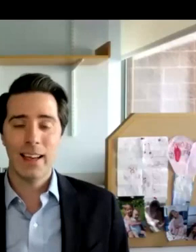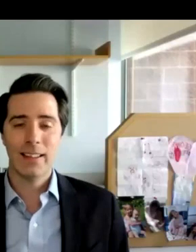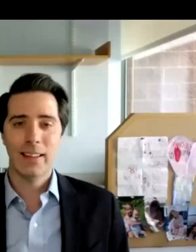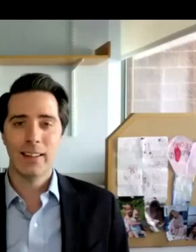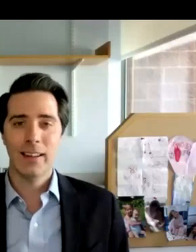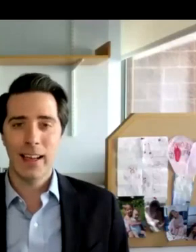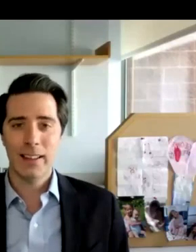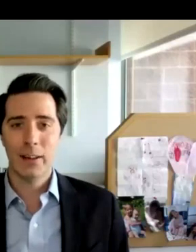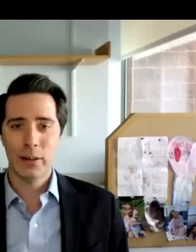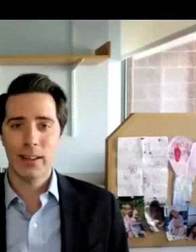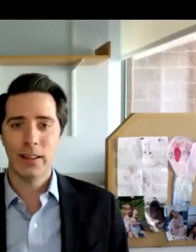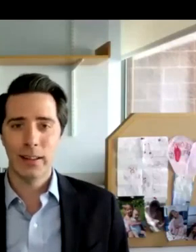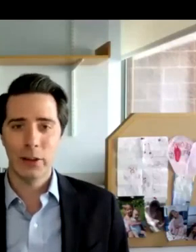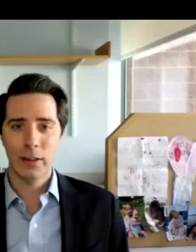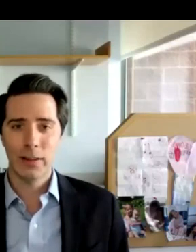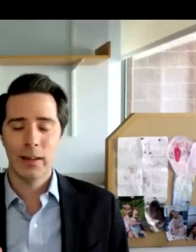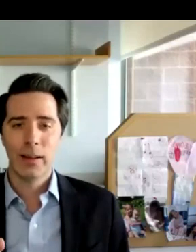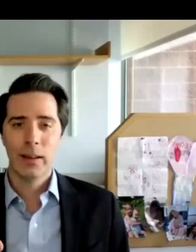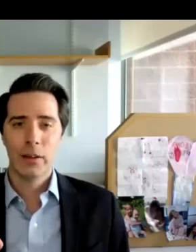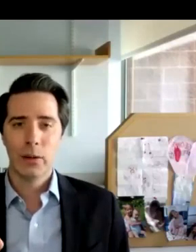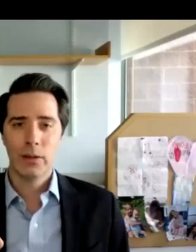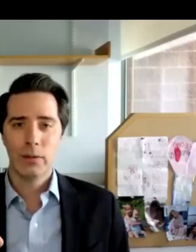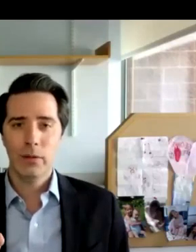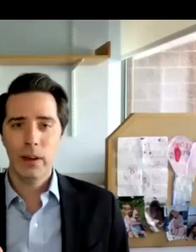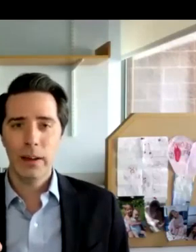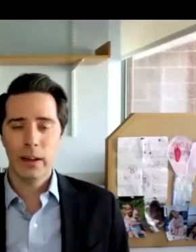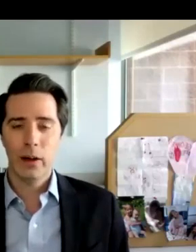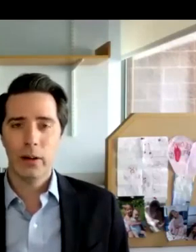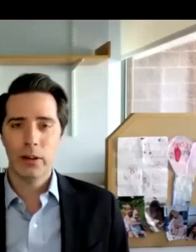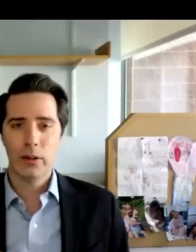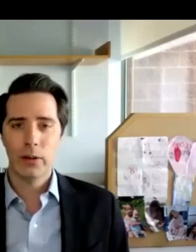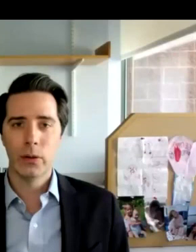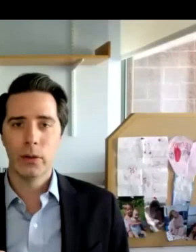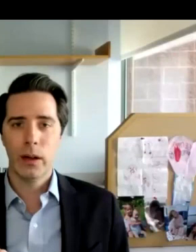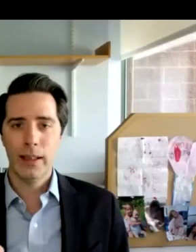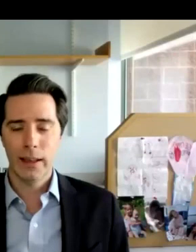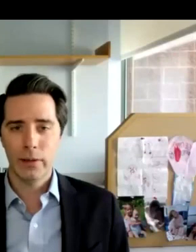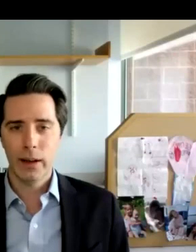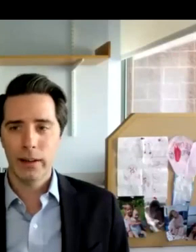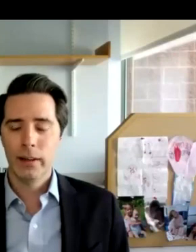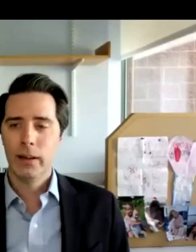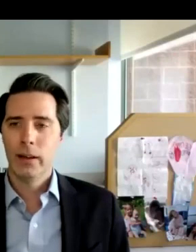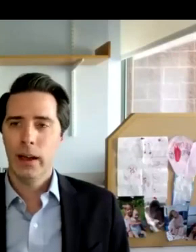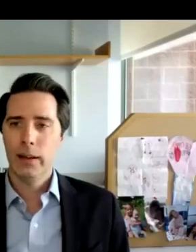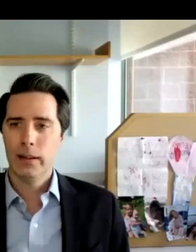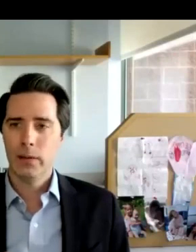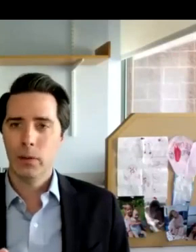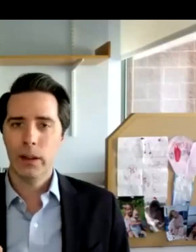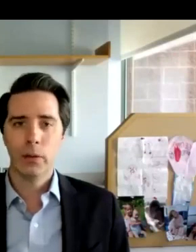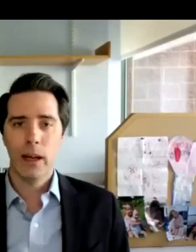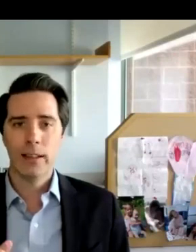detected an strc deletion so it's very